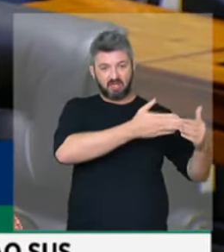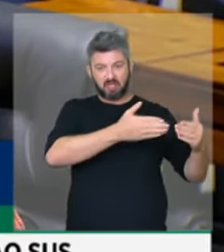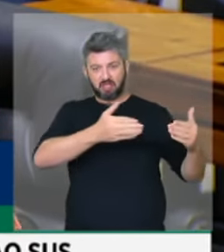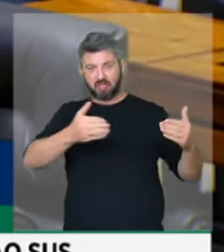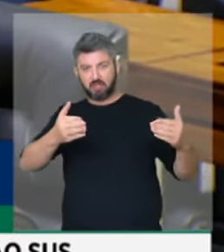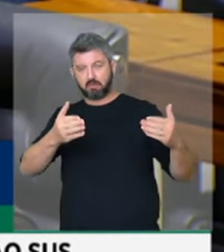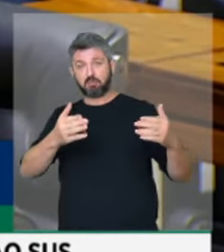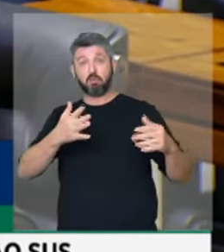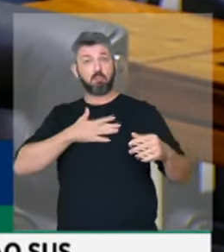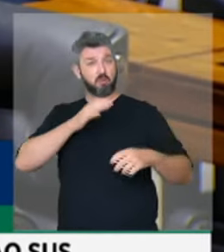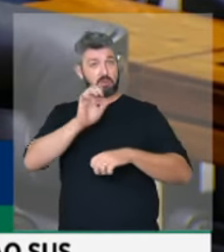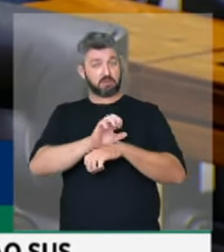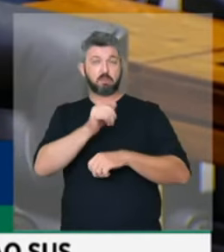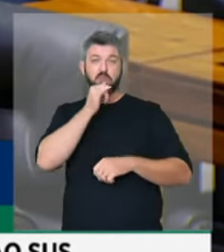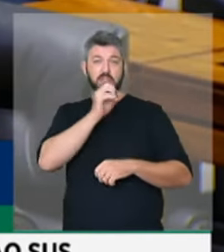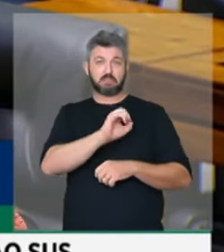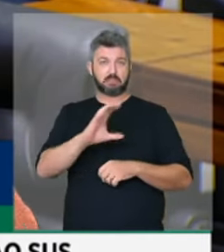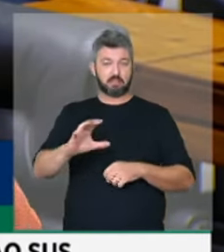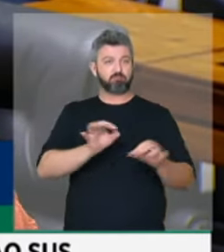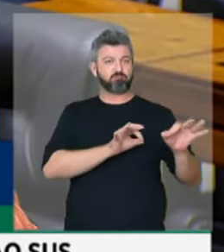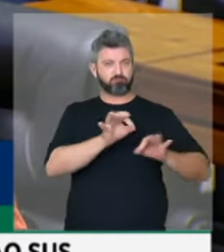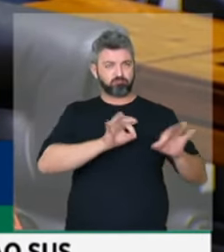CATARINA, COM AÇÕES E SERVIÇOS DE MÉDIA E ALTA COMPLEXIDADE EM TODAS AS REGIÕES, MAS NÃO TEM MAIS